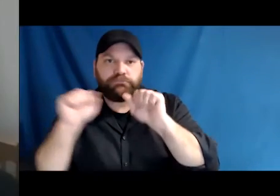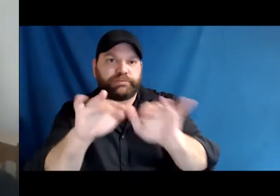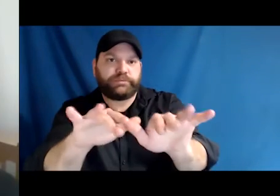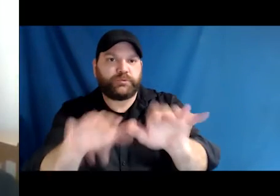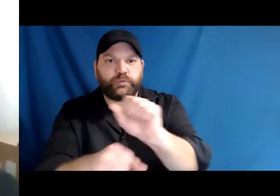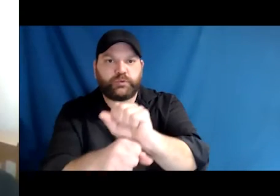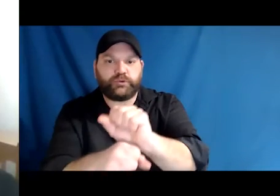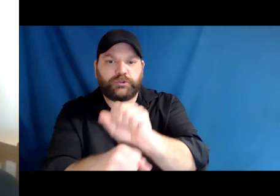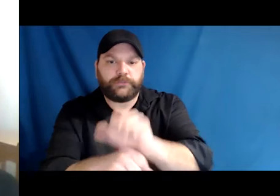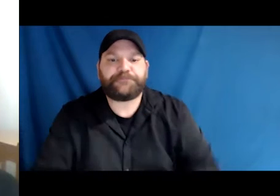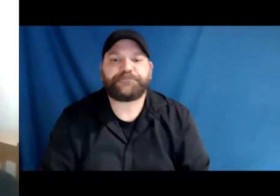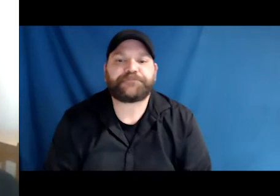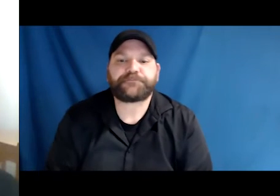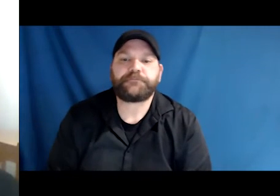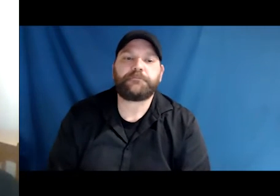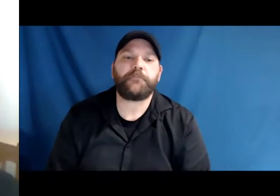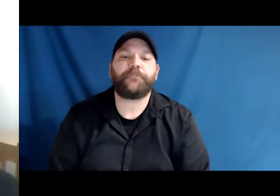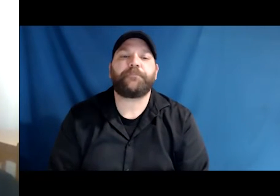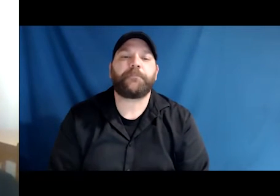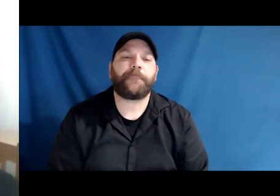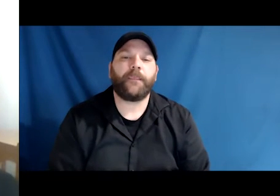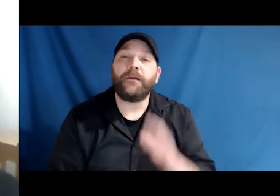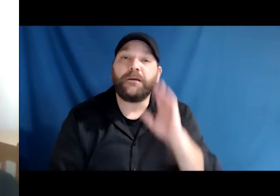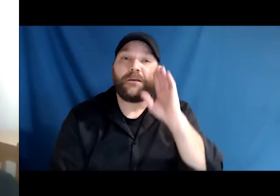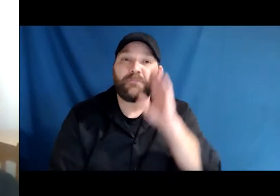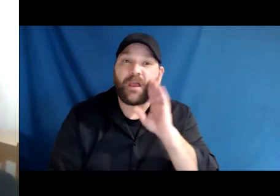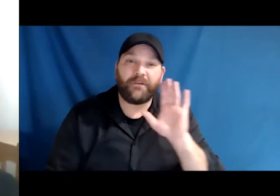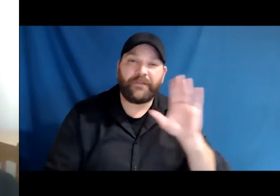Brown's mission is to discover, preserve, and communicate knowledge.